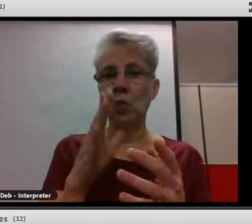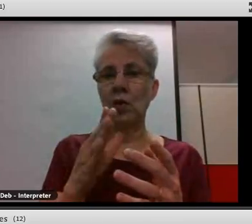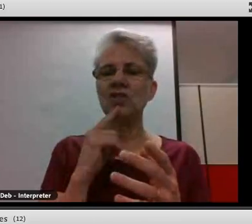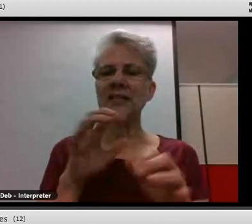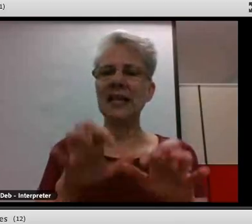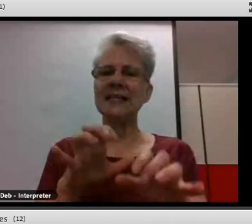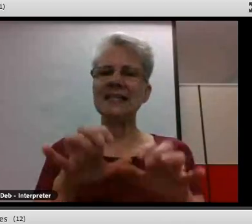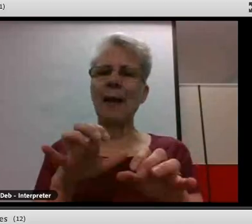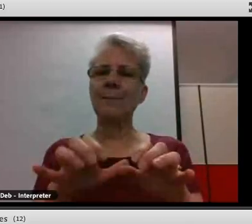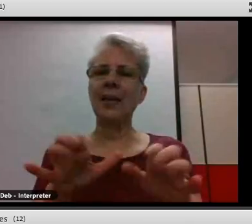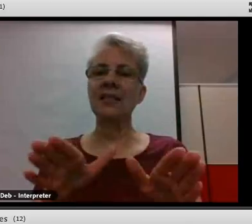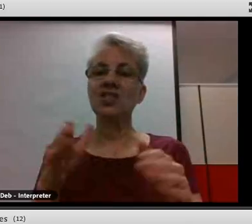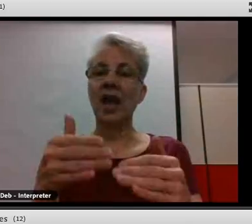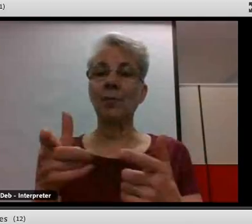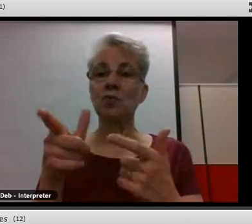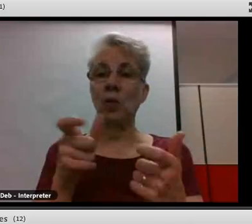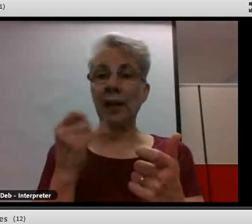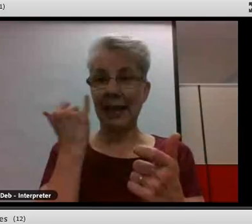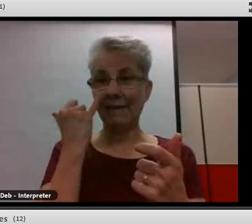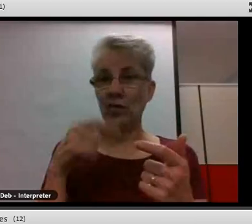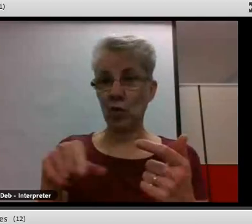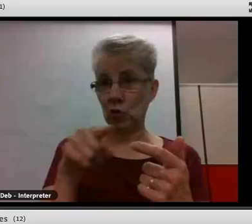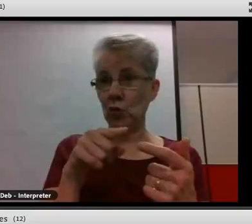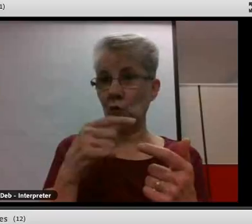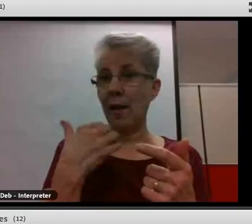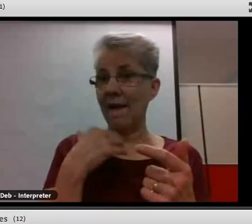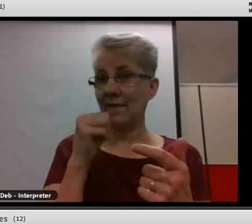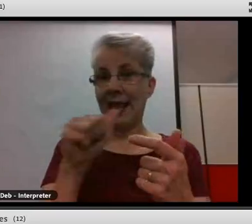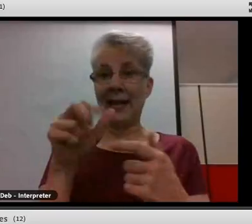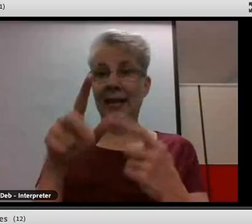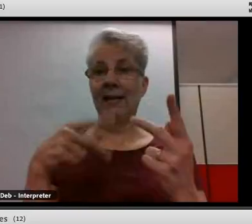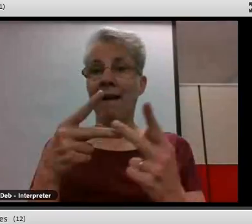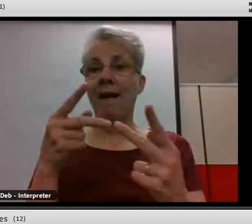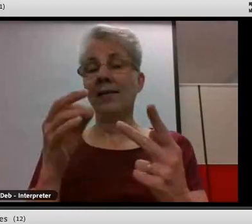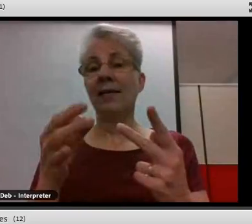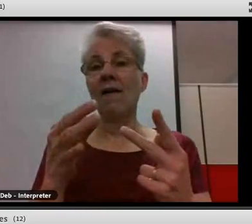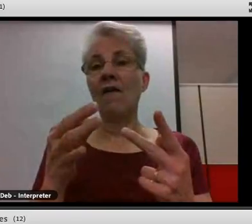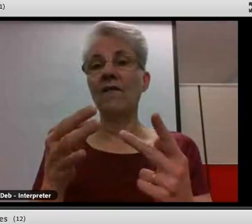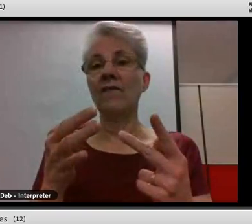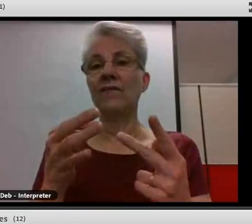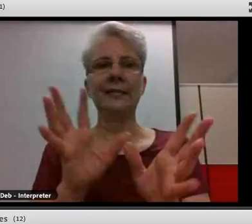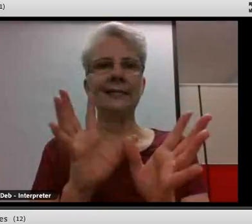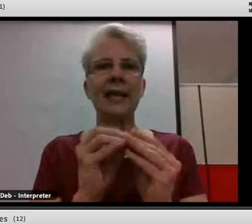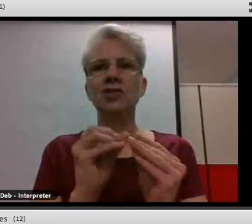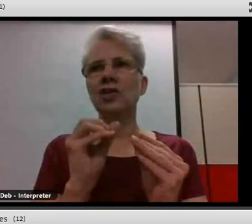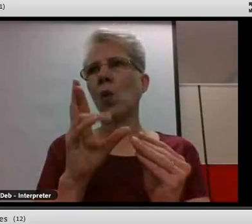You know, for instance, if you have an e-book, does it have a text-to-speech function or is it strictly text?